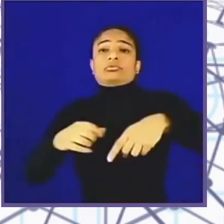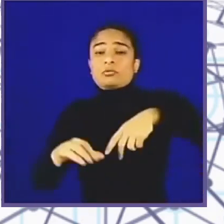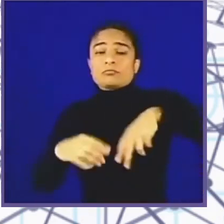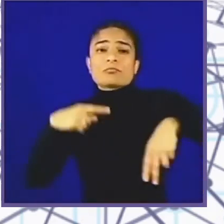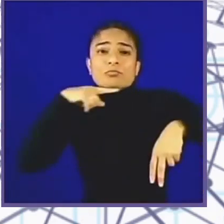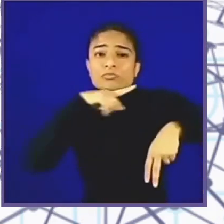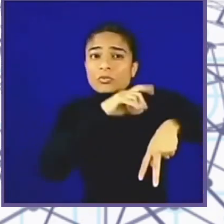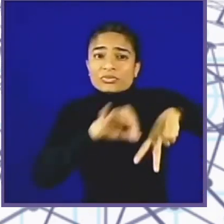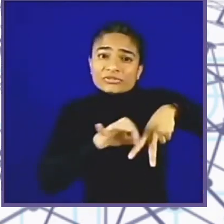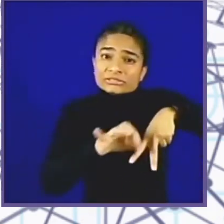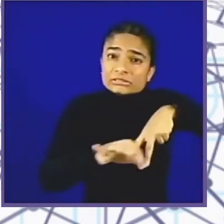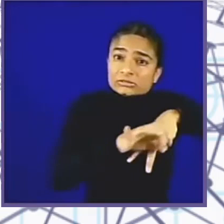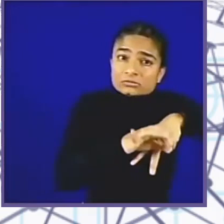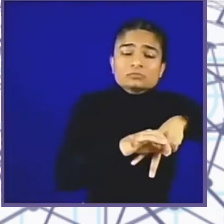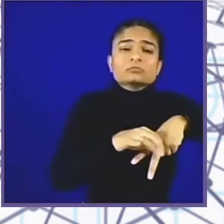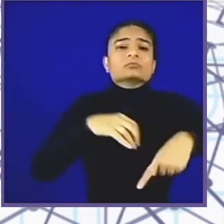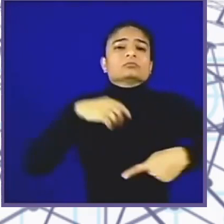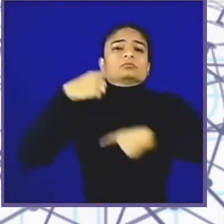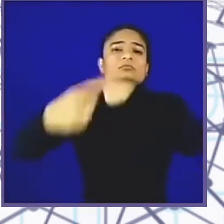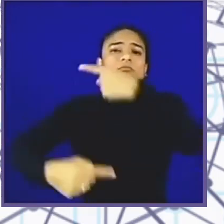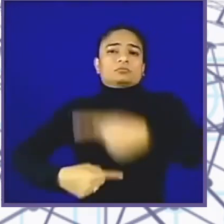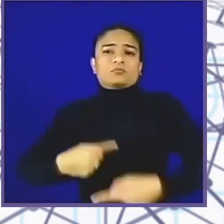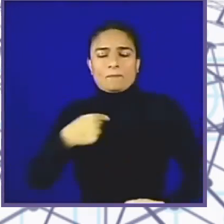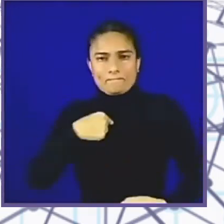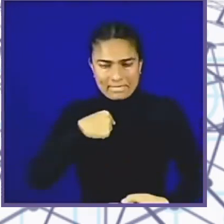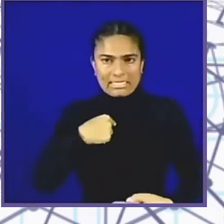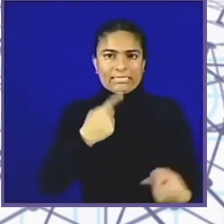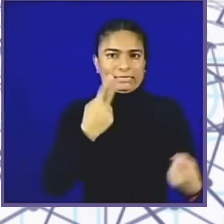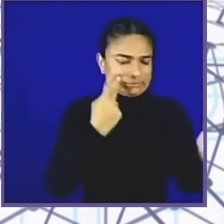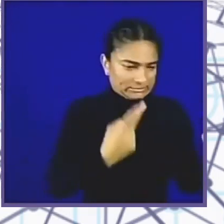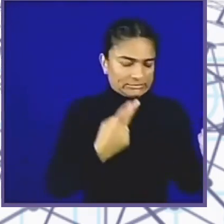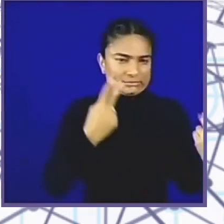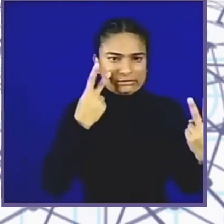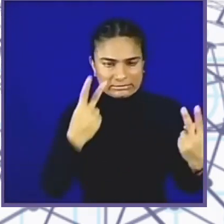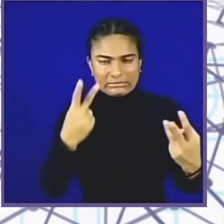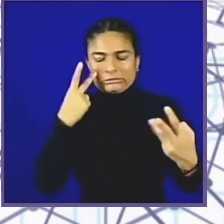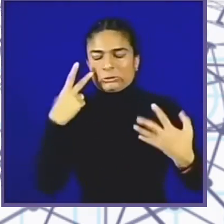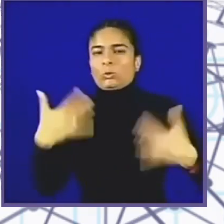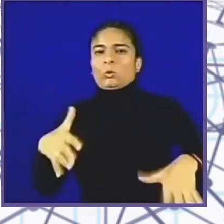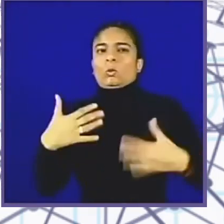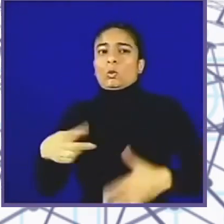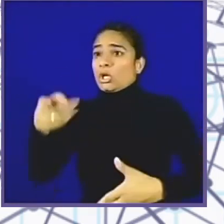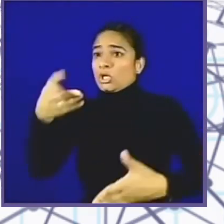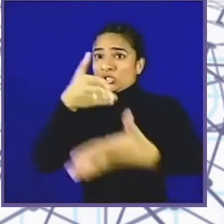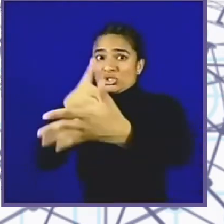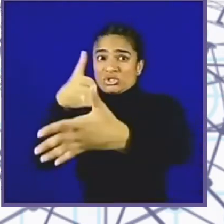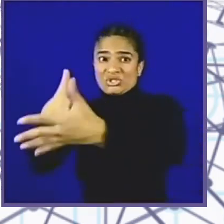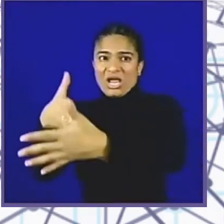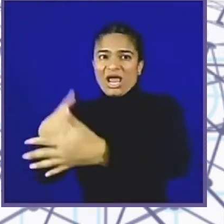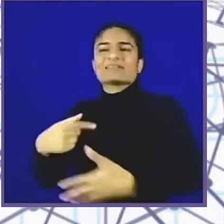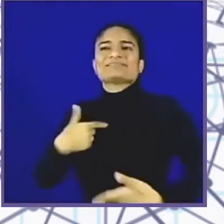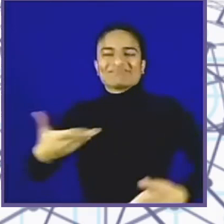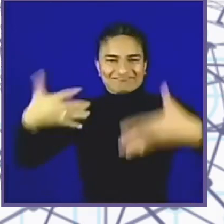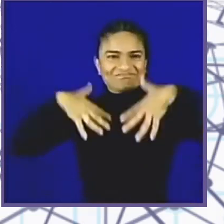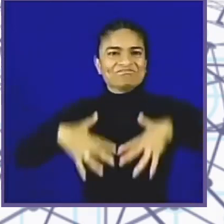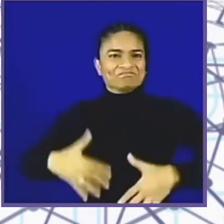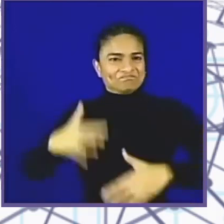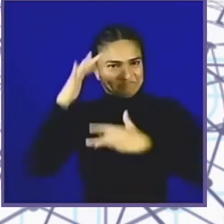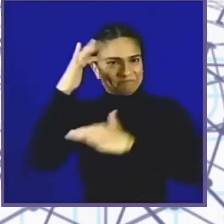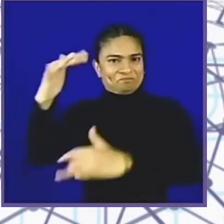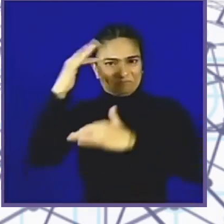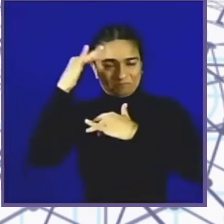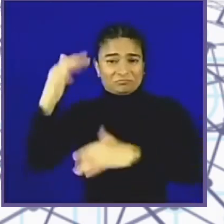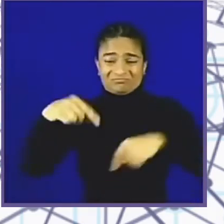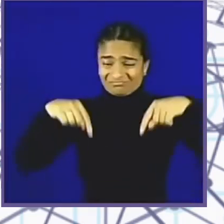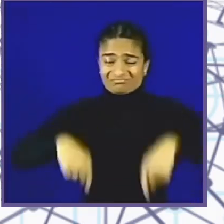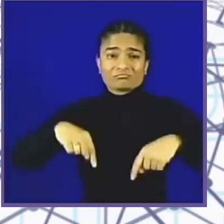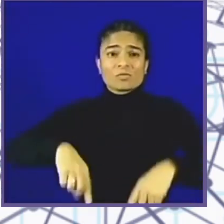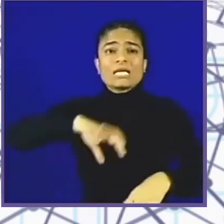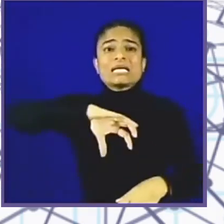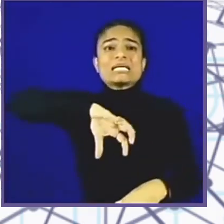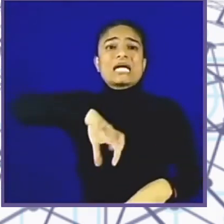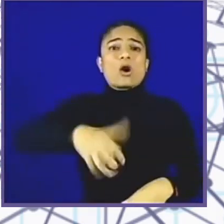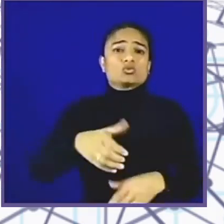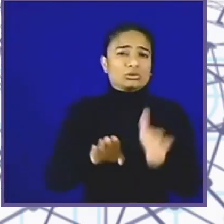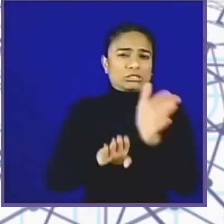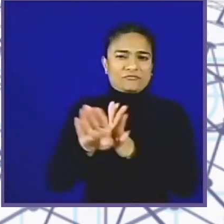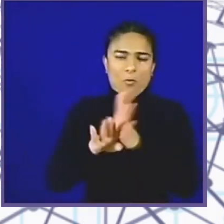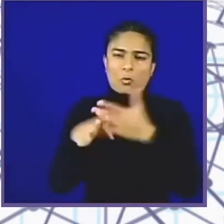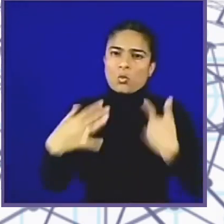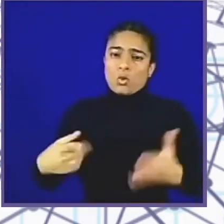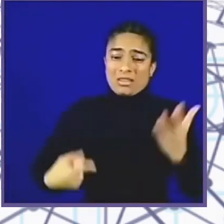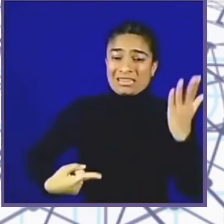especially in developing countries where assistive technology is out of reach. And in situ, it does